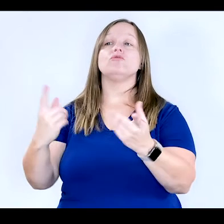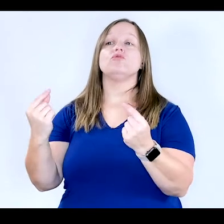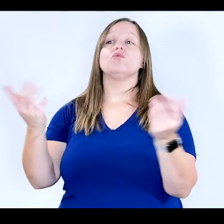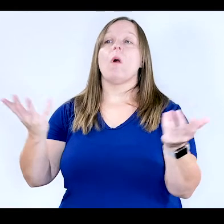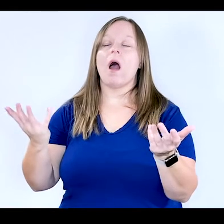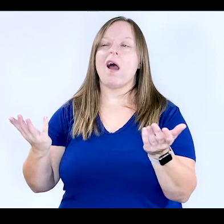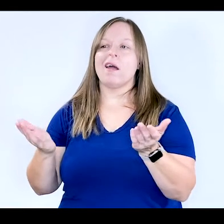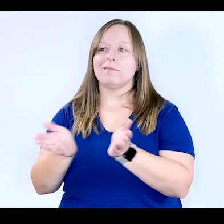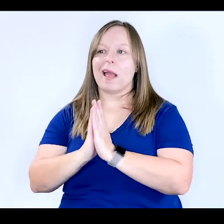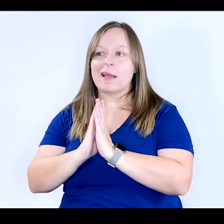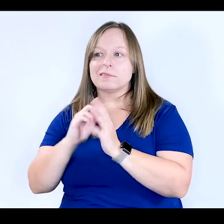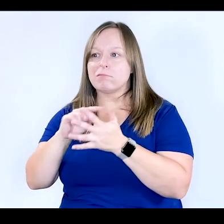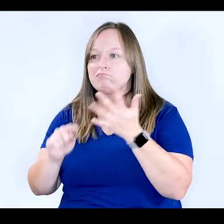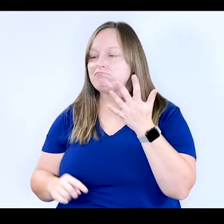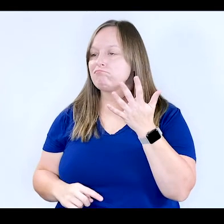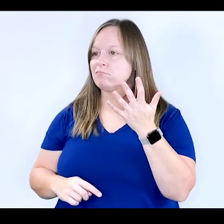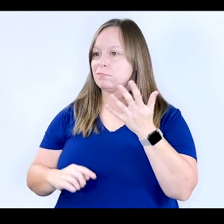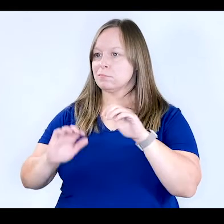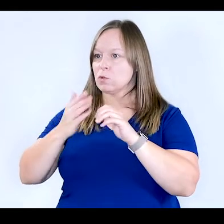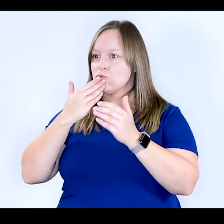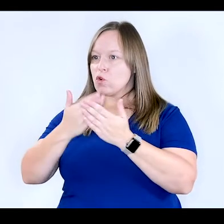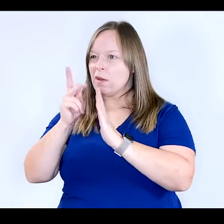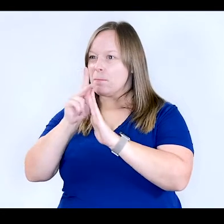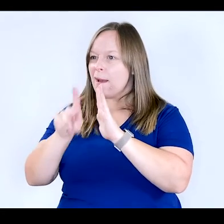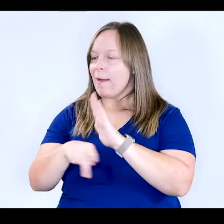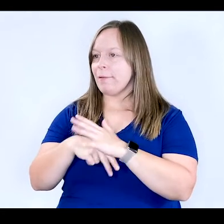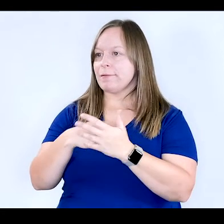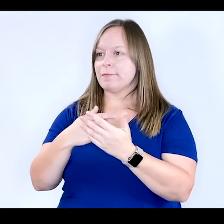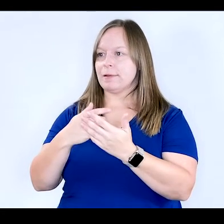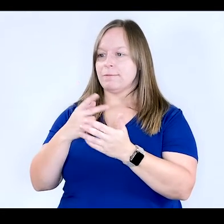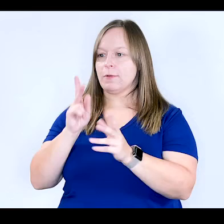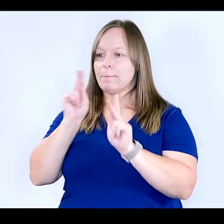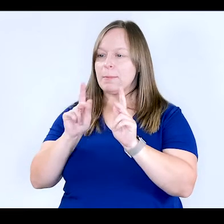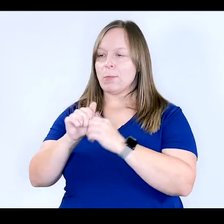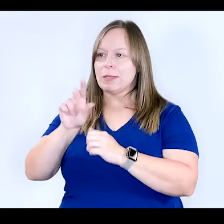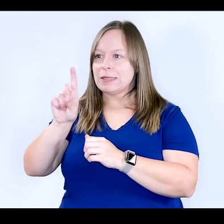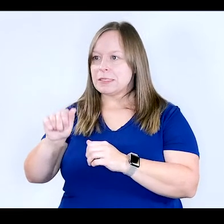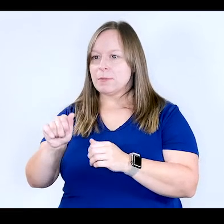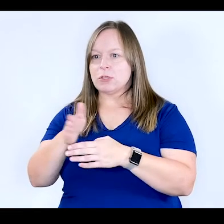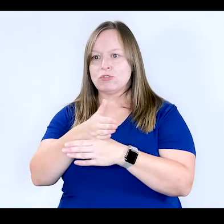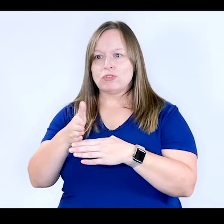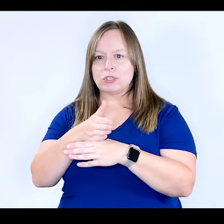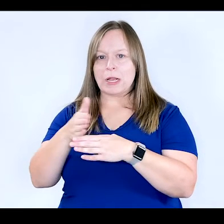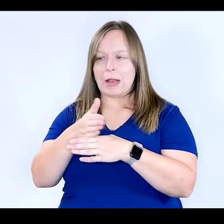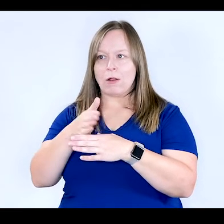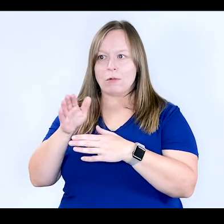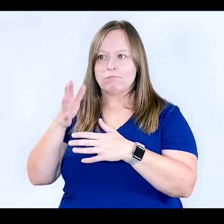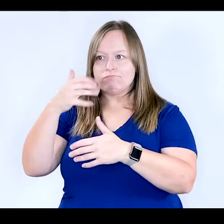to do? How can we really have a great policy when it comes to having people with disabilities share in the senior hour?